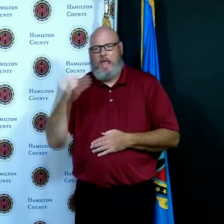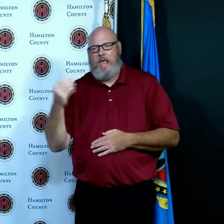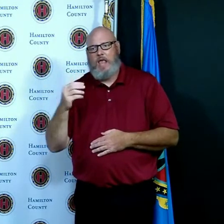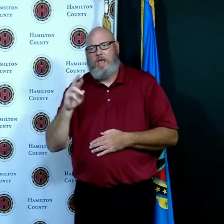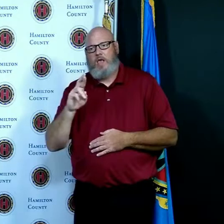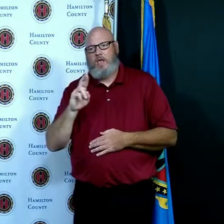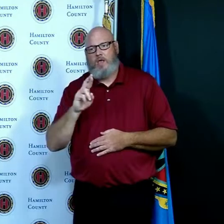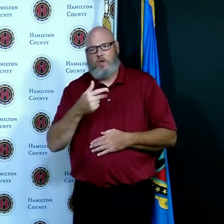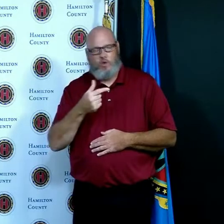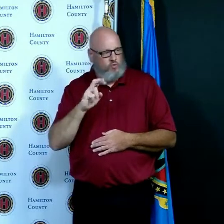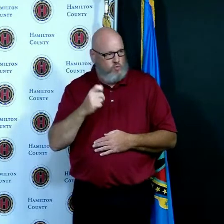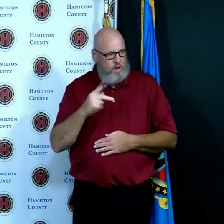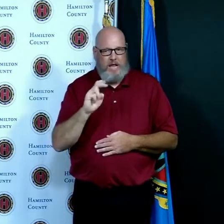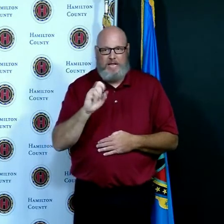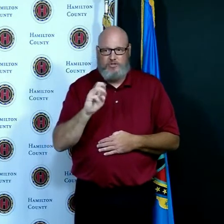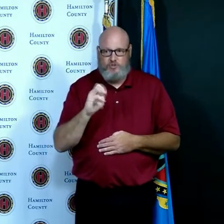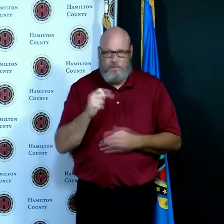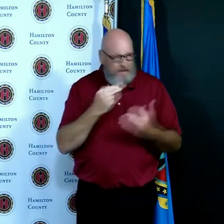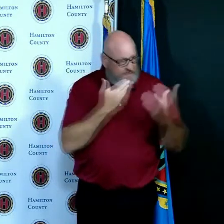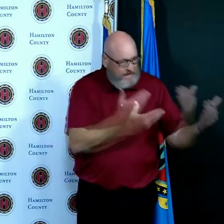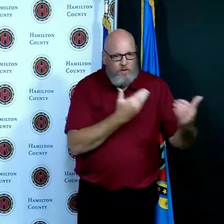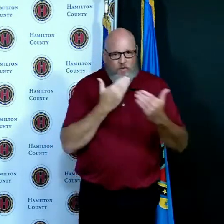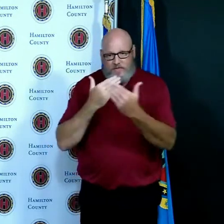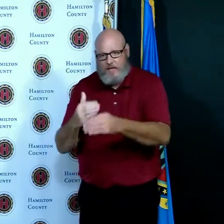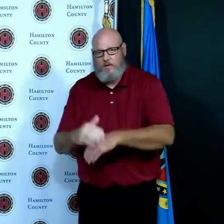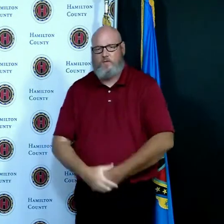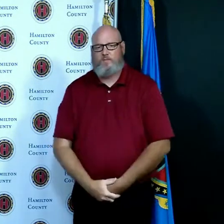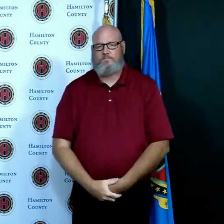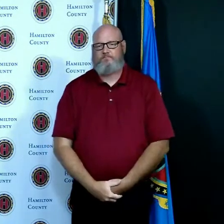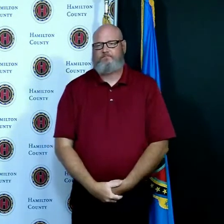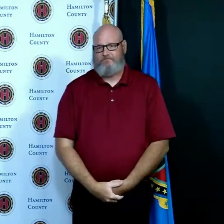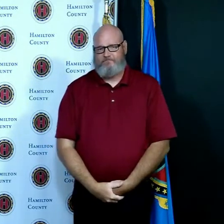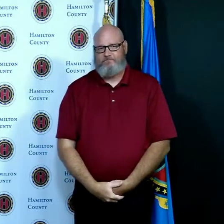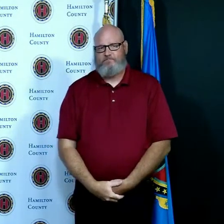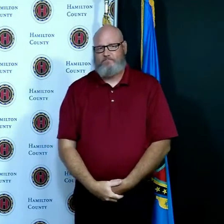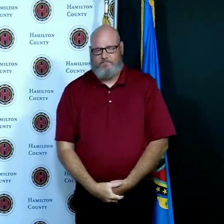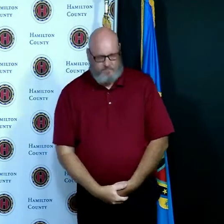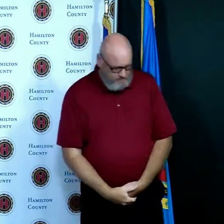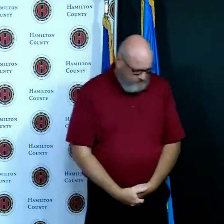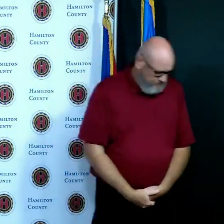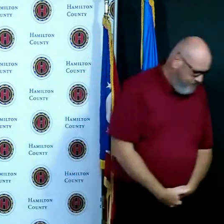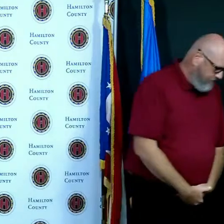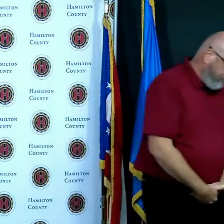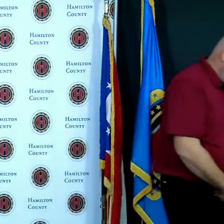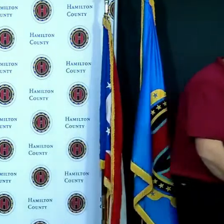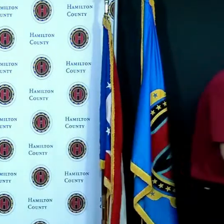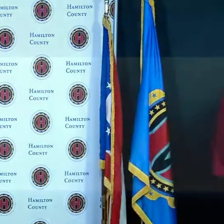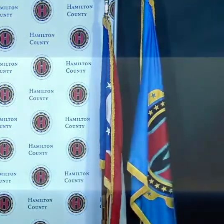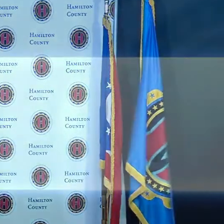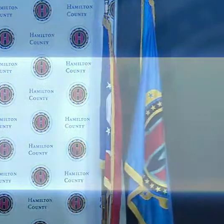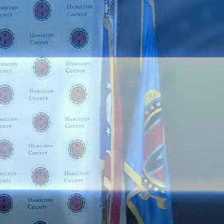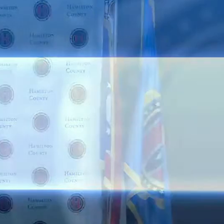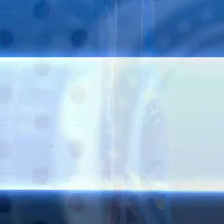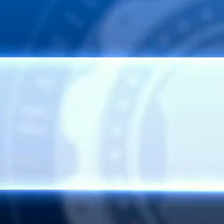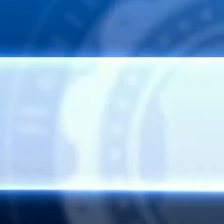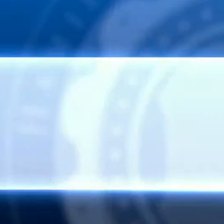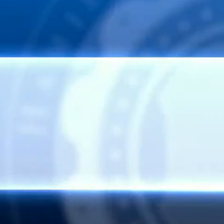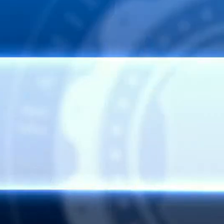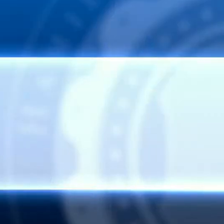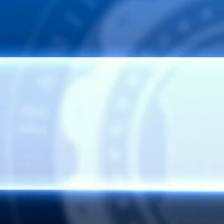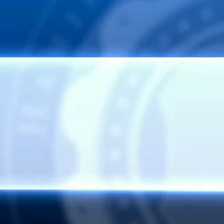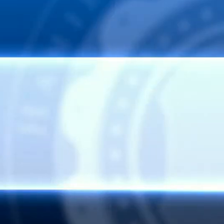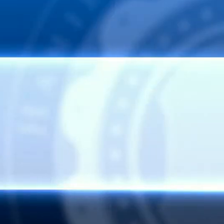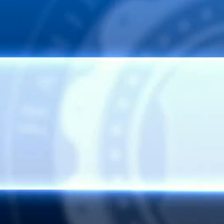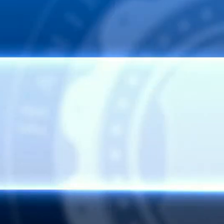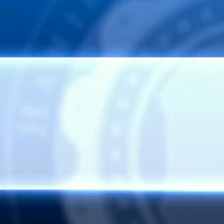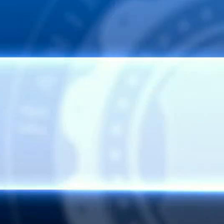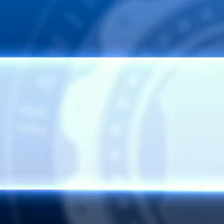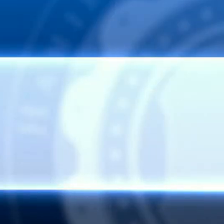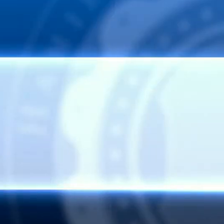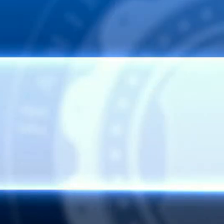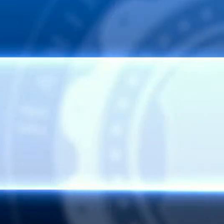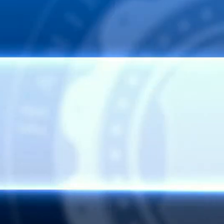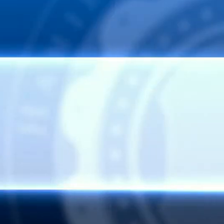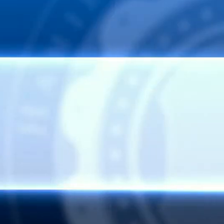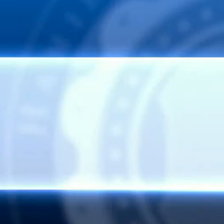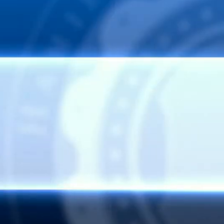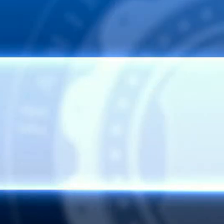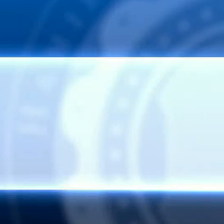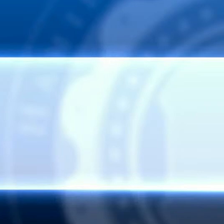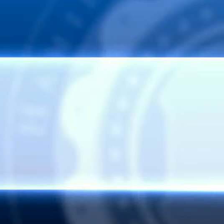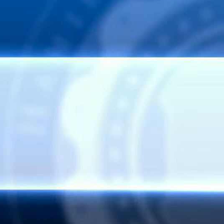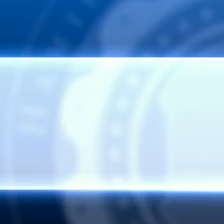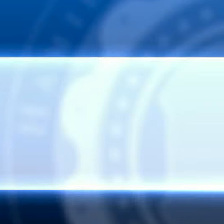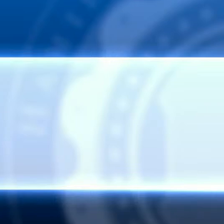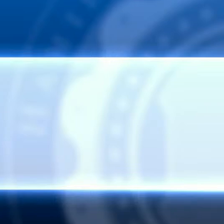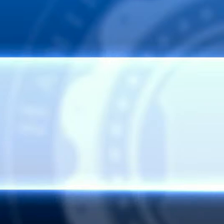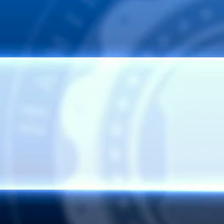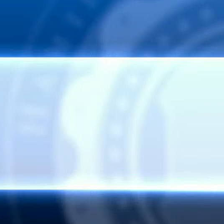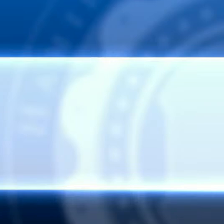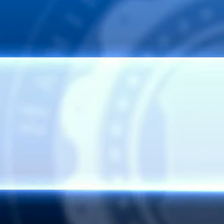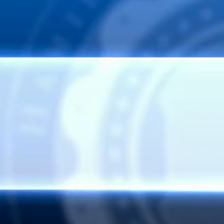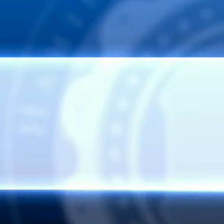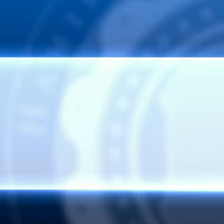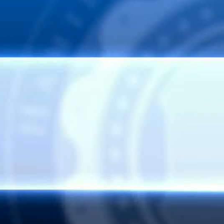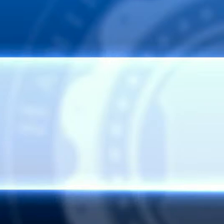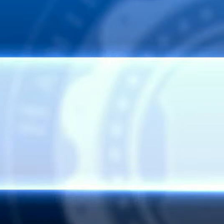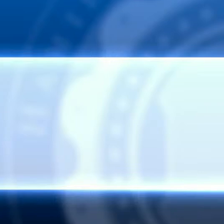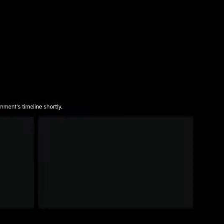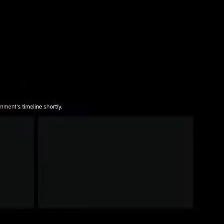thank you